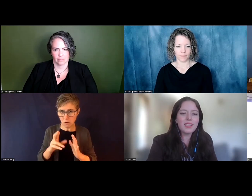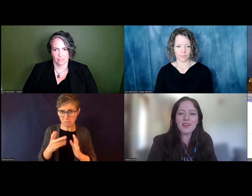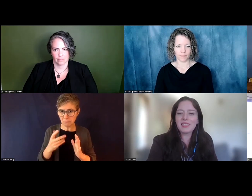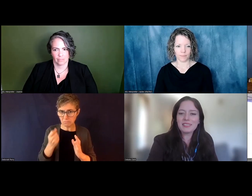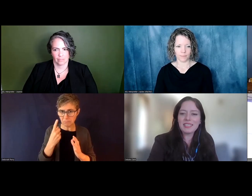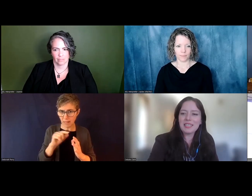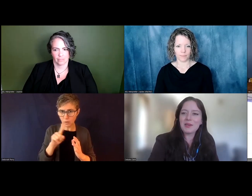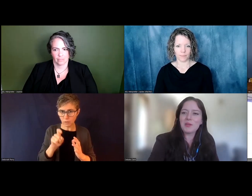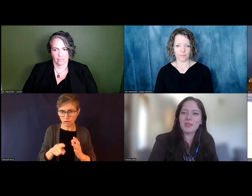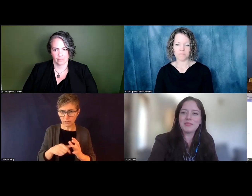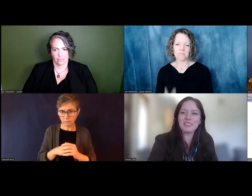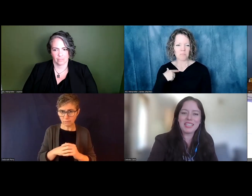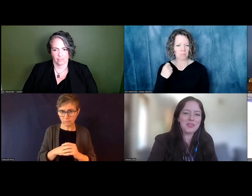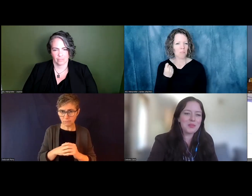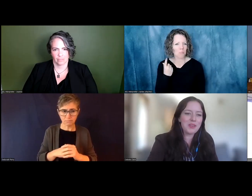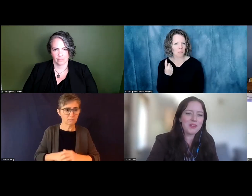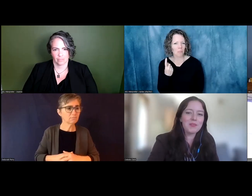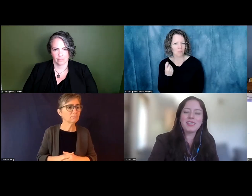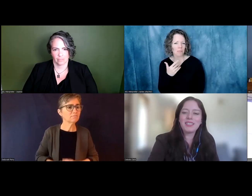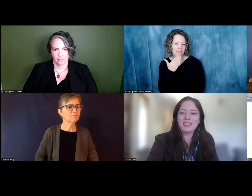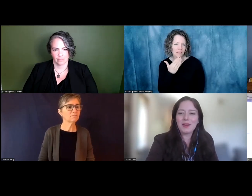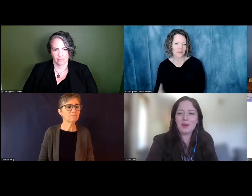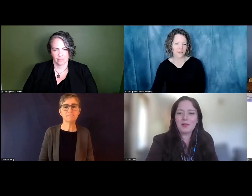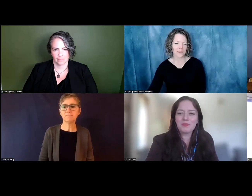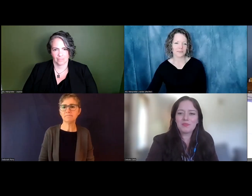I got it. I think I'm good. All right. Thank you, though Val.